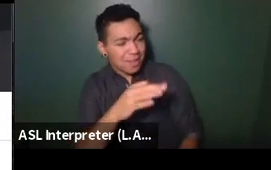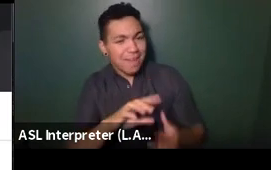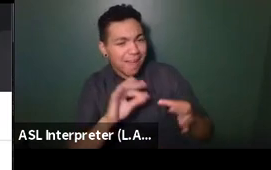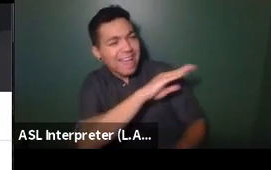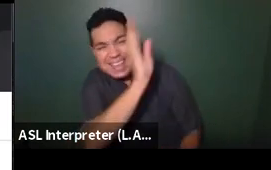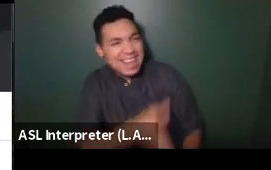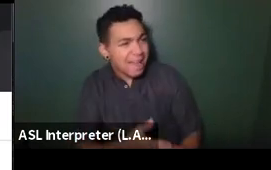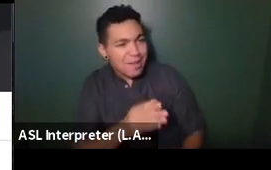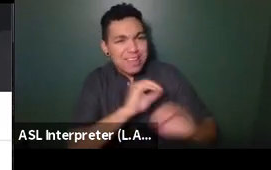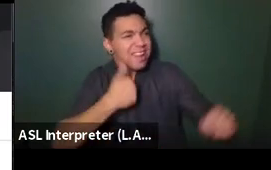Katherine Livick - ESD 112: I know. Right?